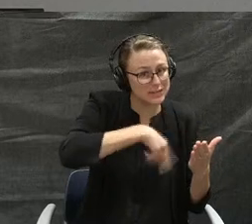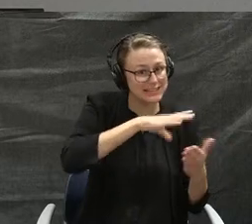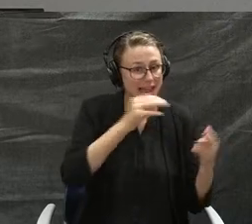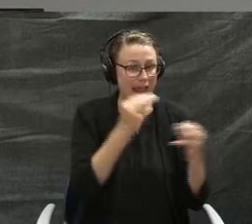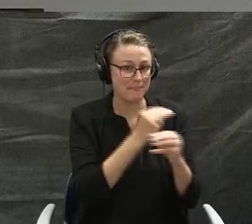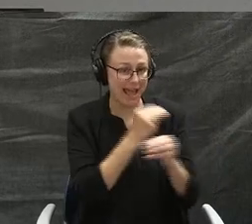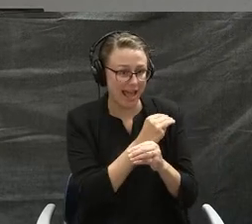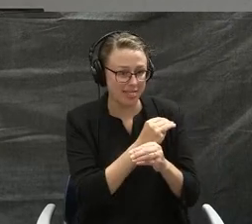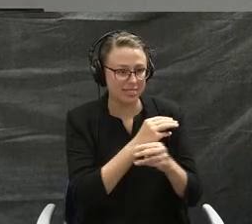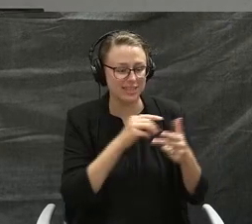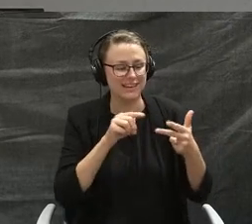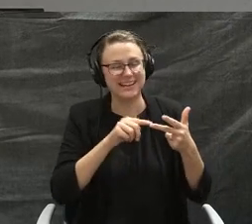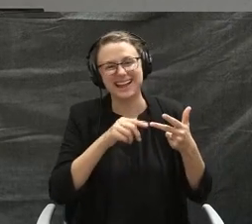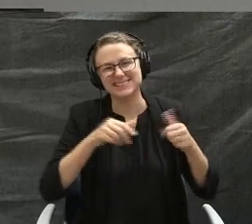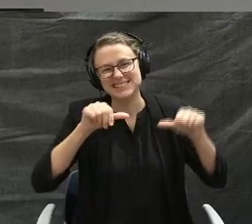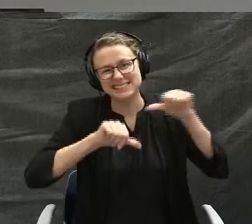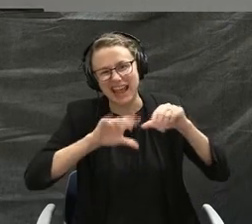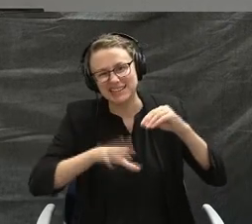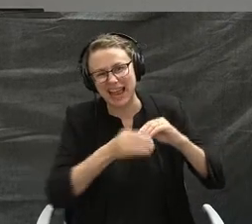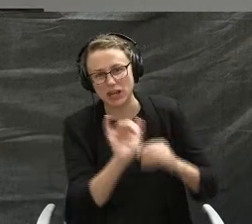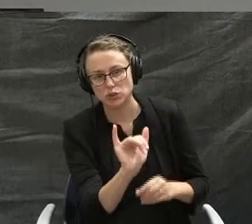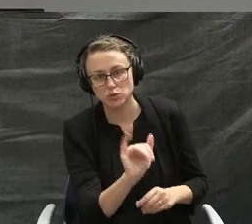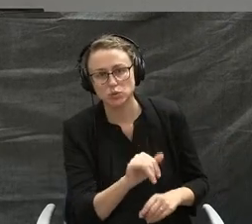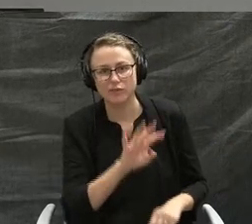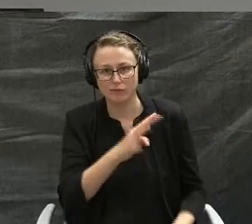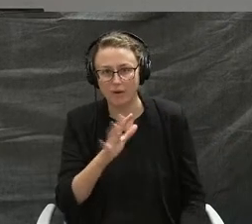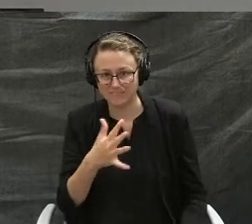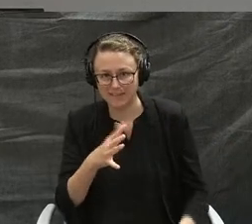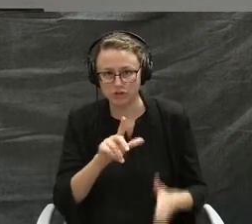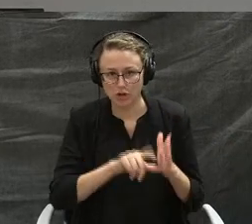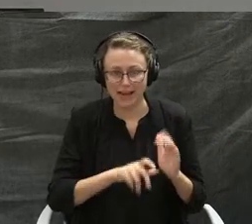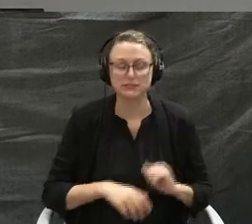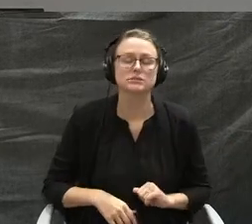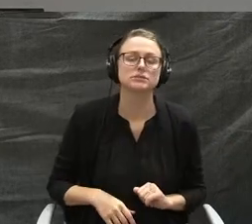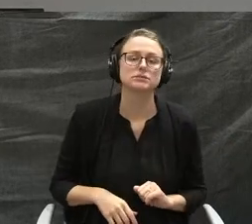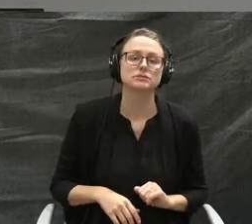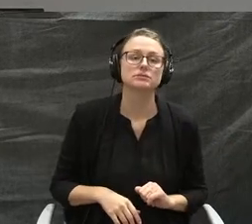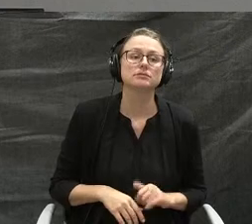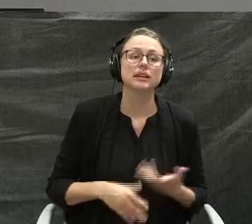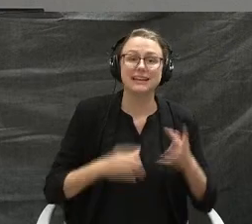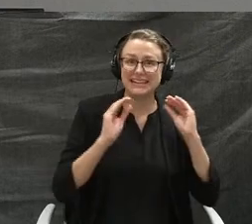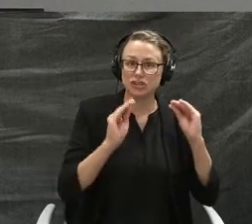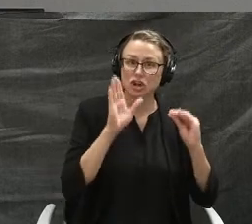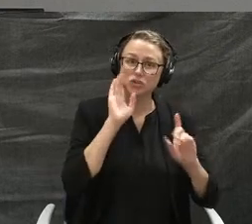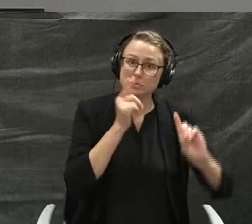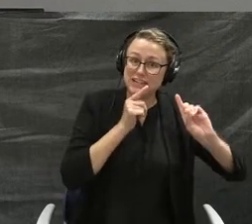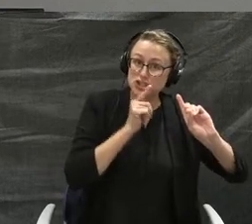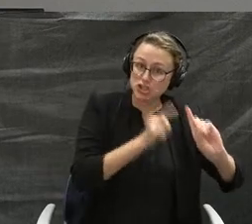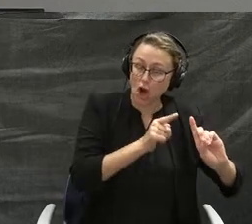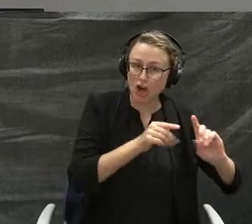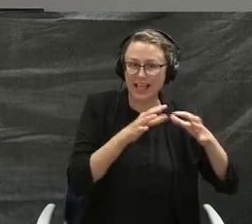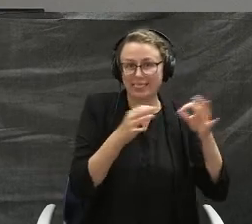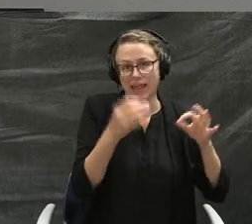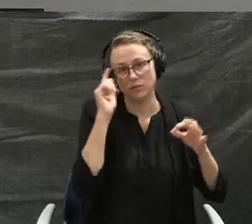or five. Instruction would happen in the target language immersion and a classroom teacher would be essentially